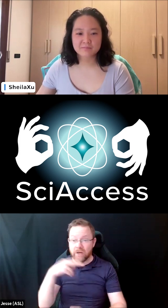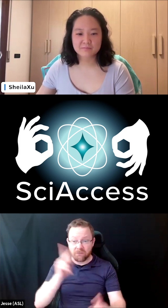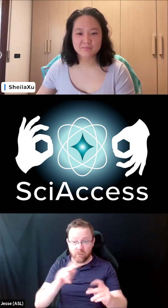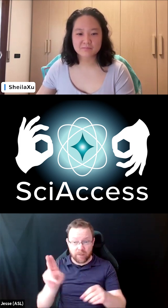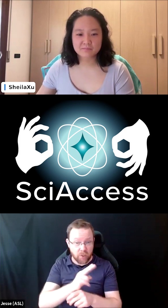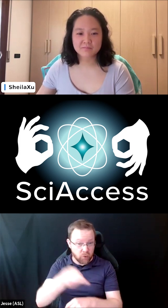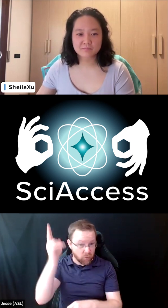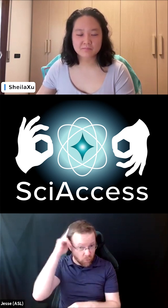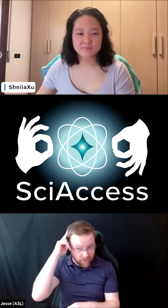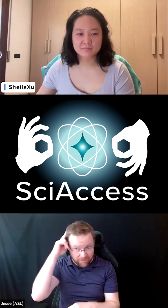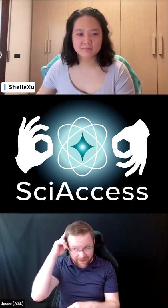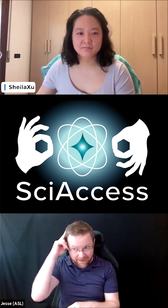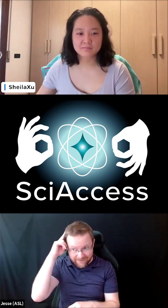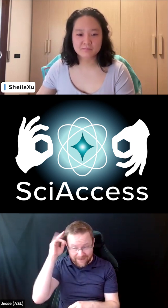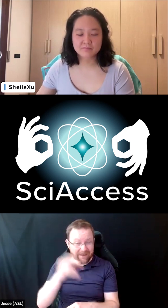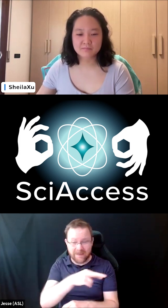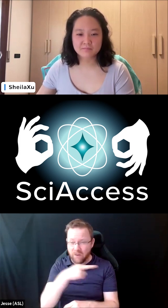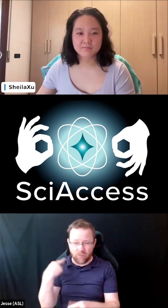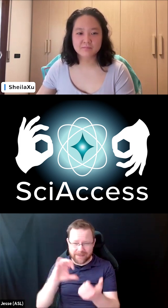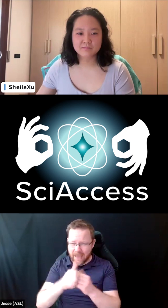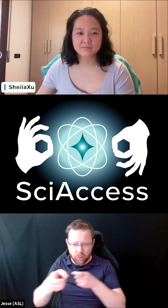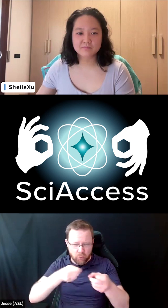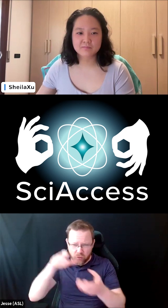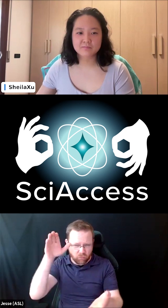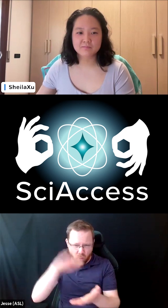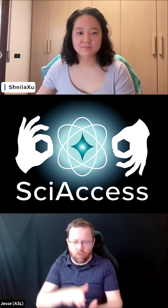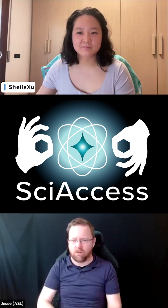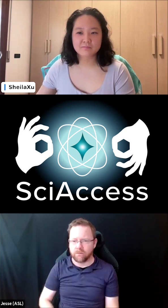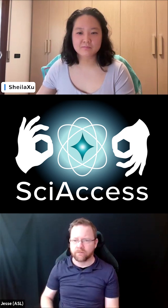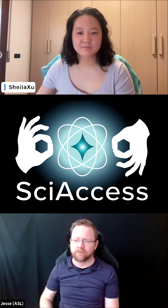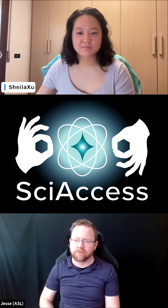I will take that on.